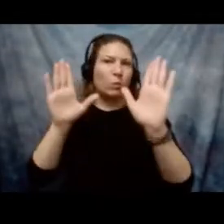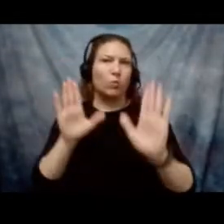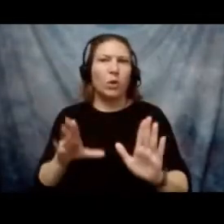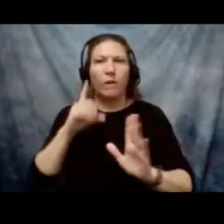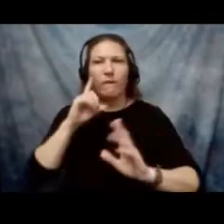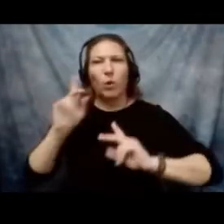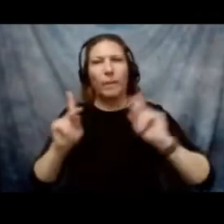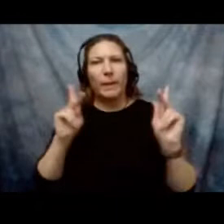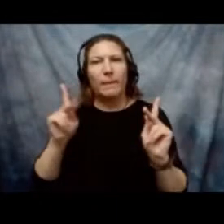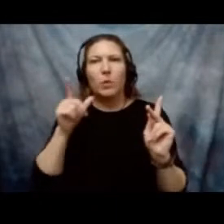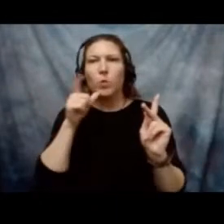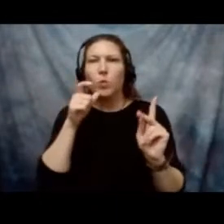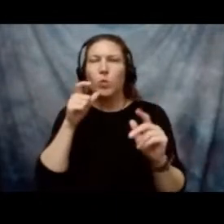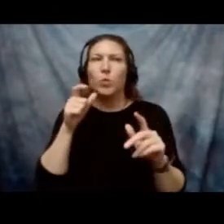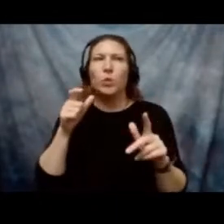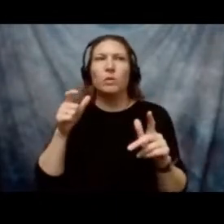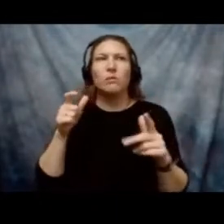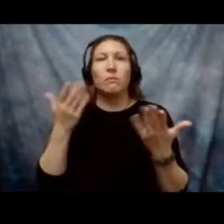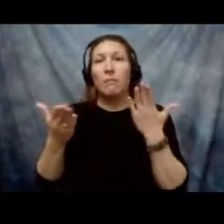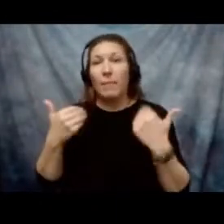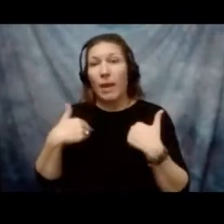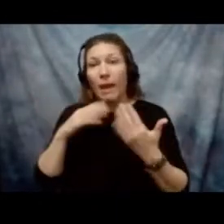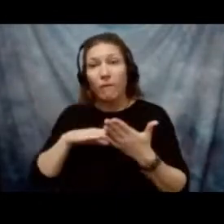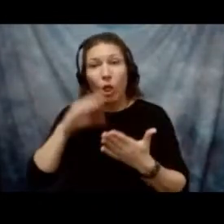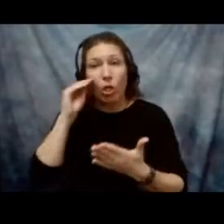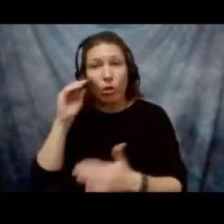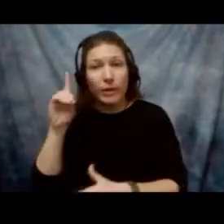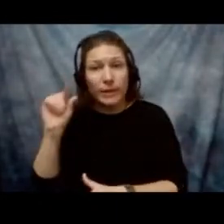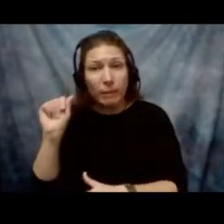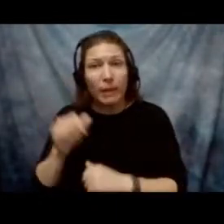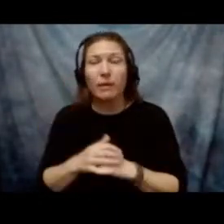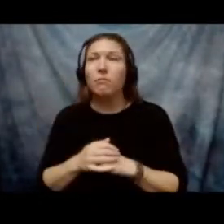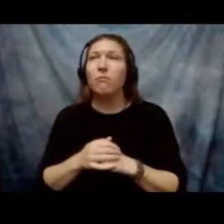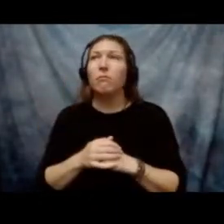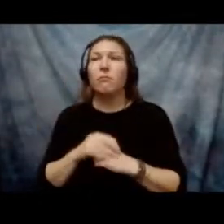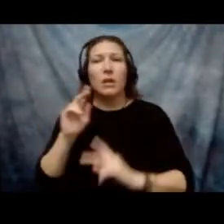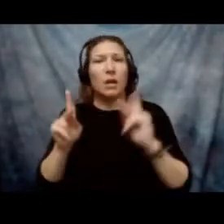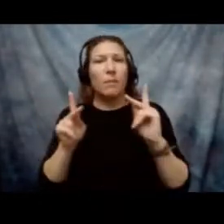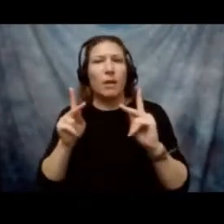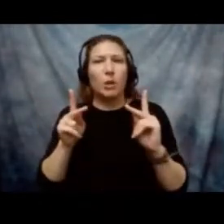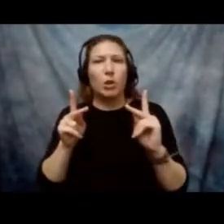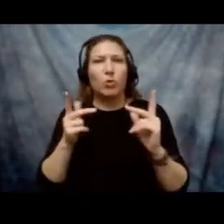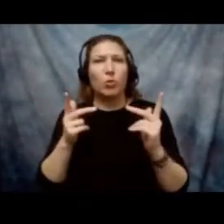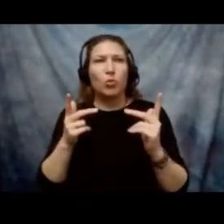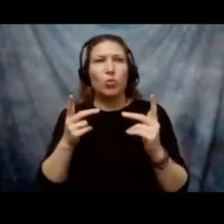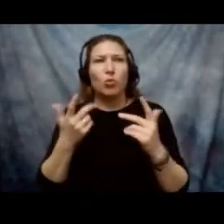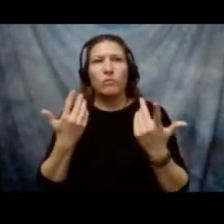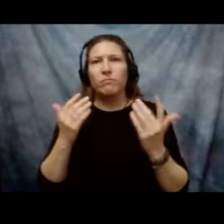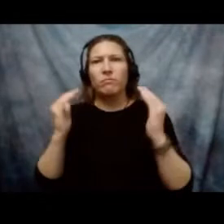have learning disabilities people who either can't or are at low literacy or can't read english very